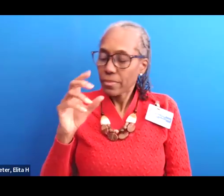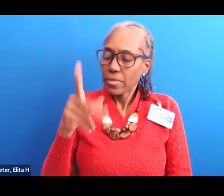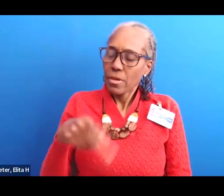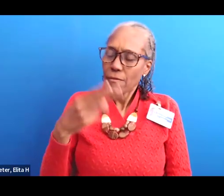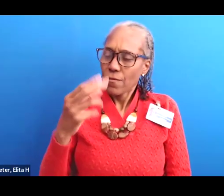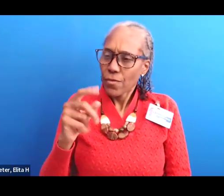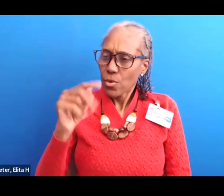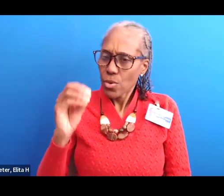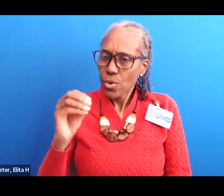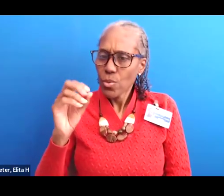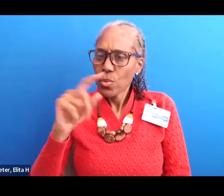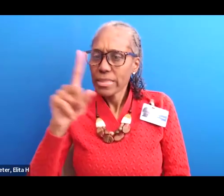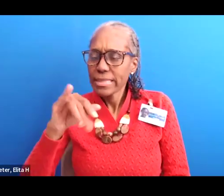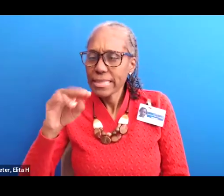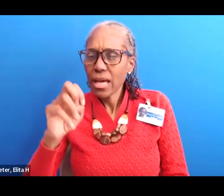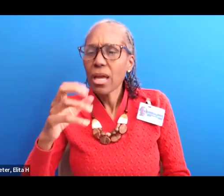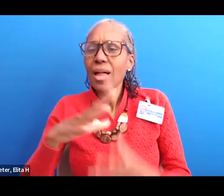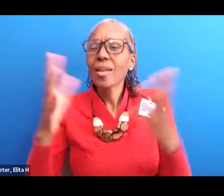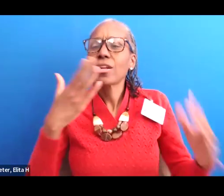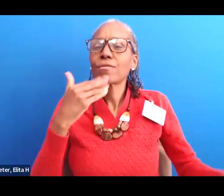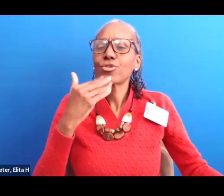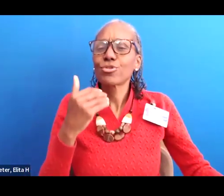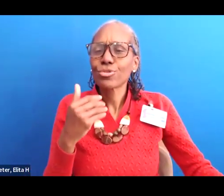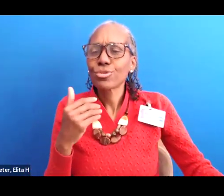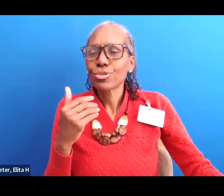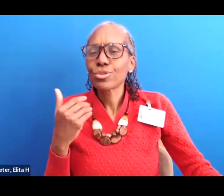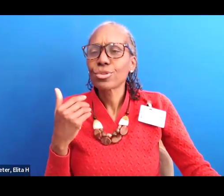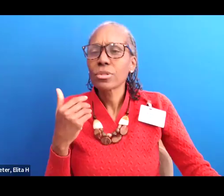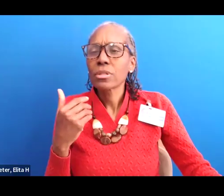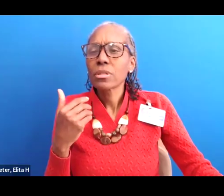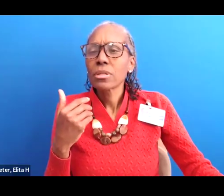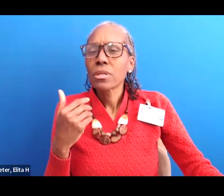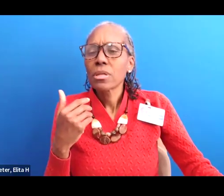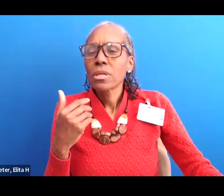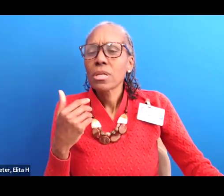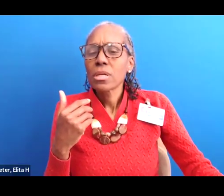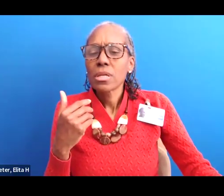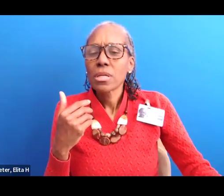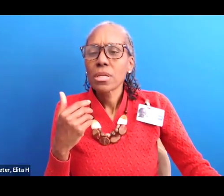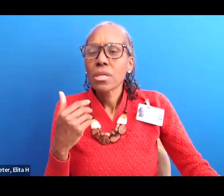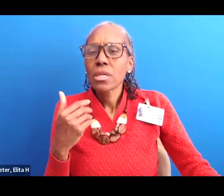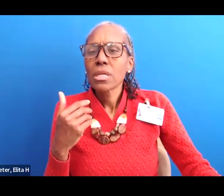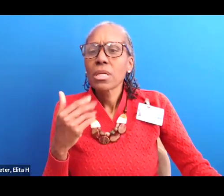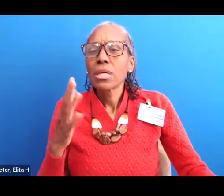You might want to reconsider that because, it breaks down into sugar, which makes the bowel move quicker.